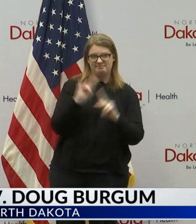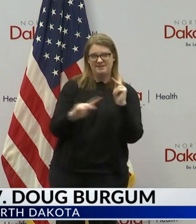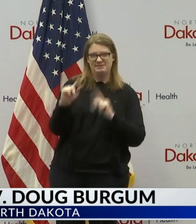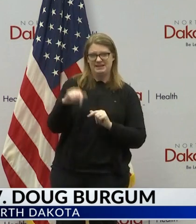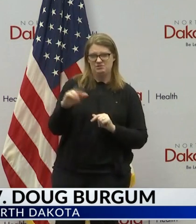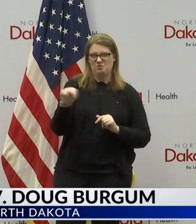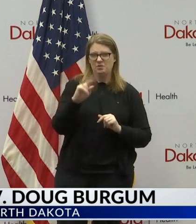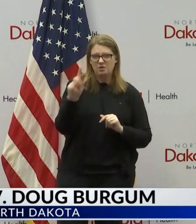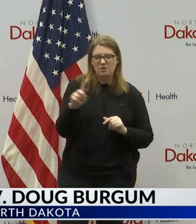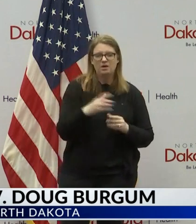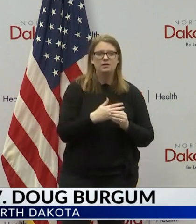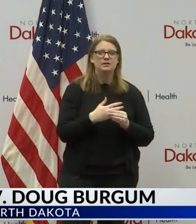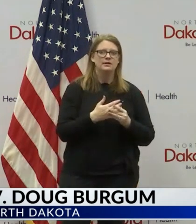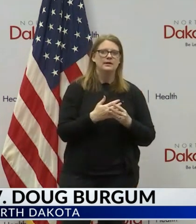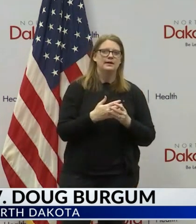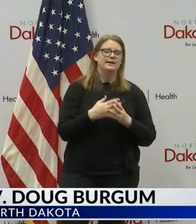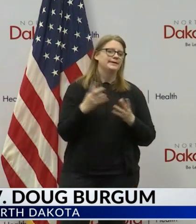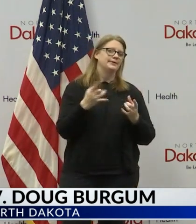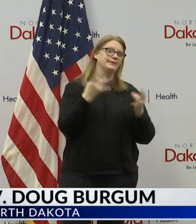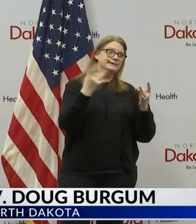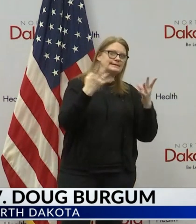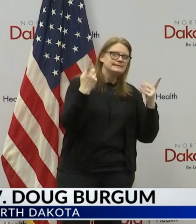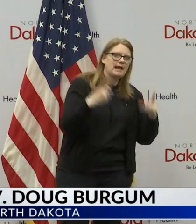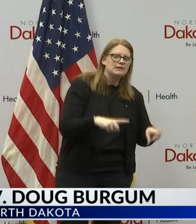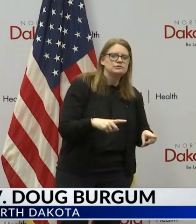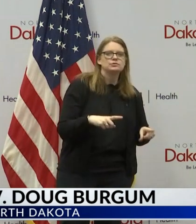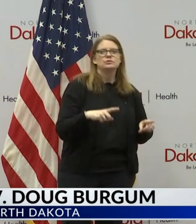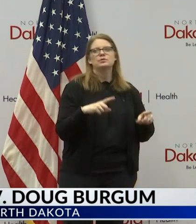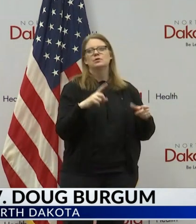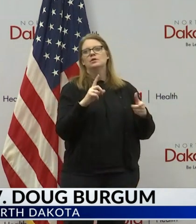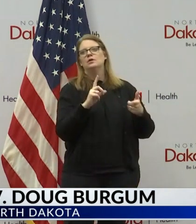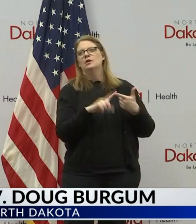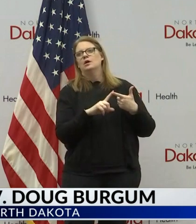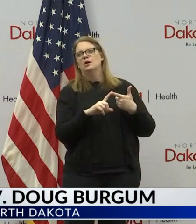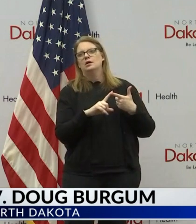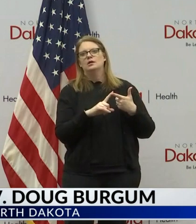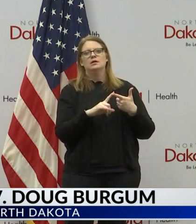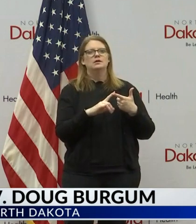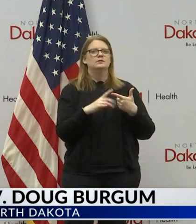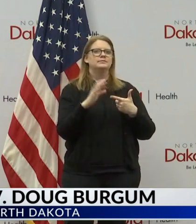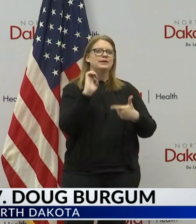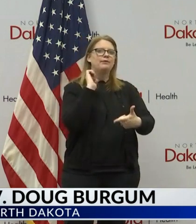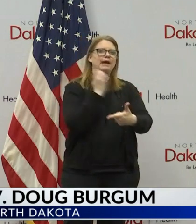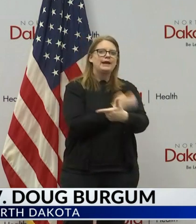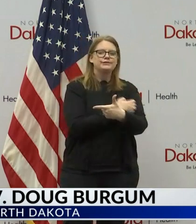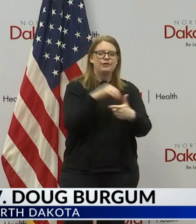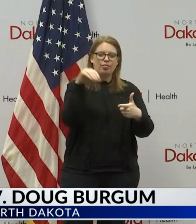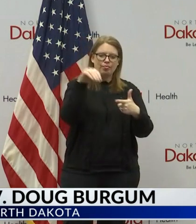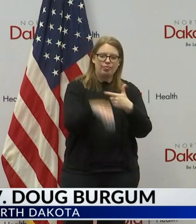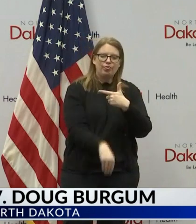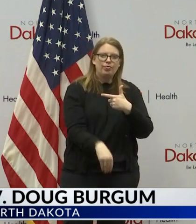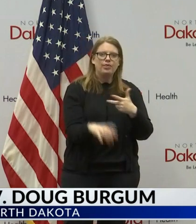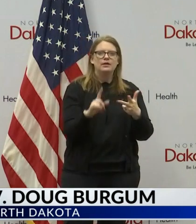HELPING SERVE PEOPLE IN NORTH DAKOTA. RIGHT NOW WHETHER IT HAS BEEN IN TERMS OF DISASTER AND